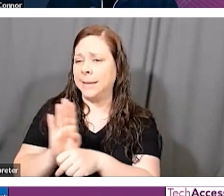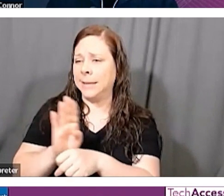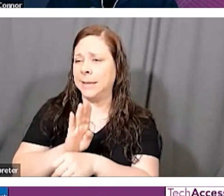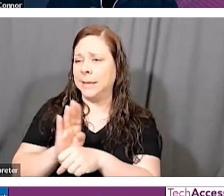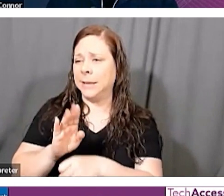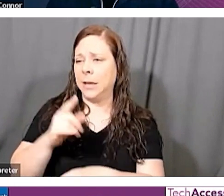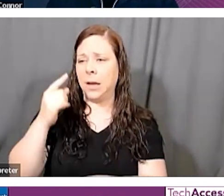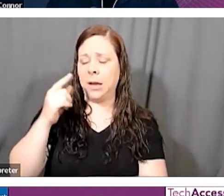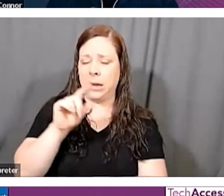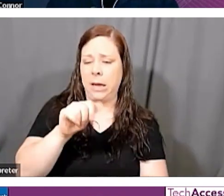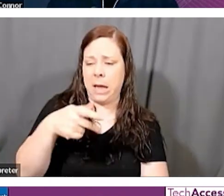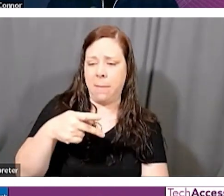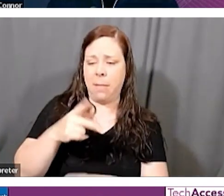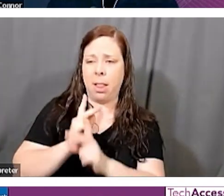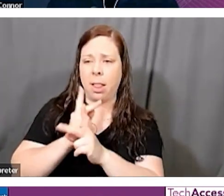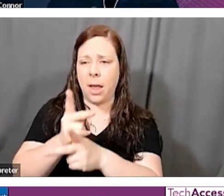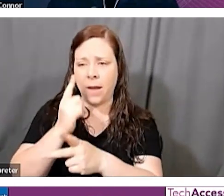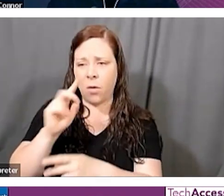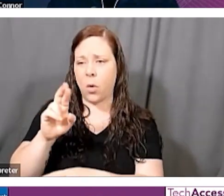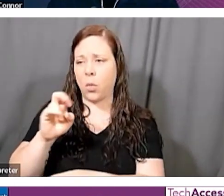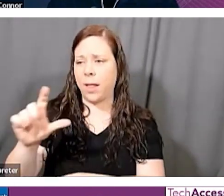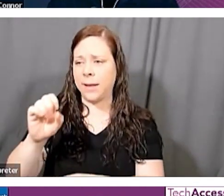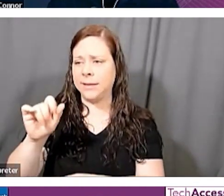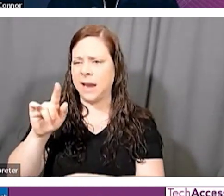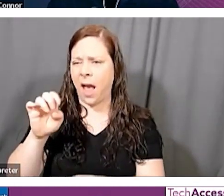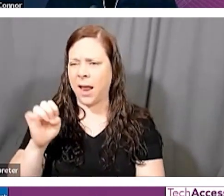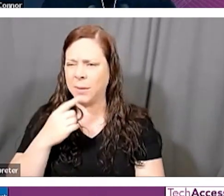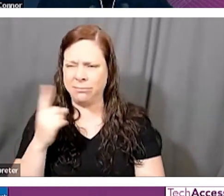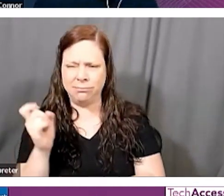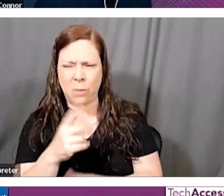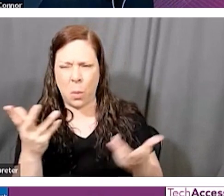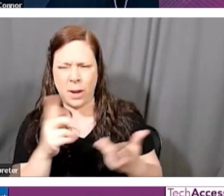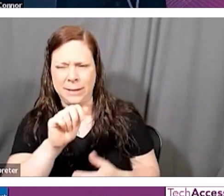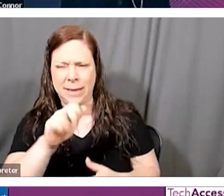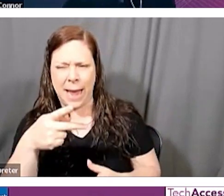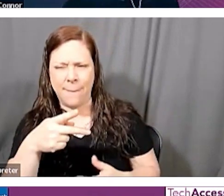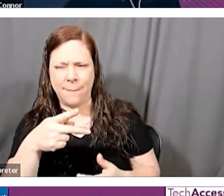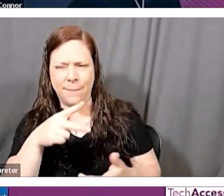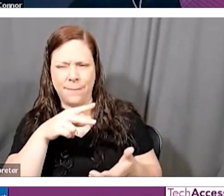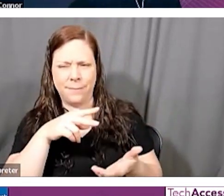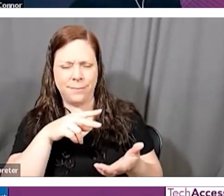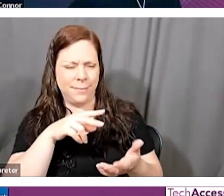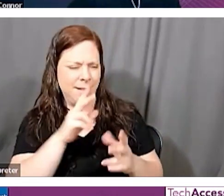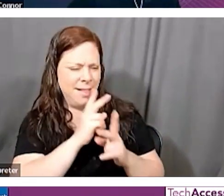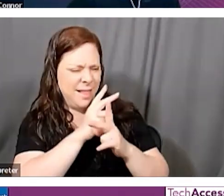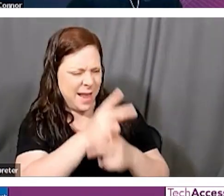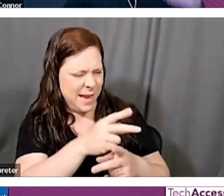for real estate, I could ask him, what do you mean by gap lending in real estate? Or I could go ask ChatGPT, what's gap lending in real estate?